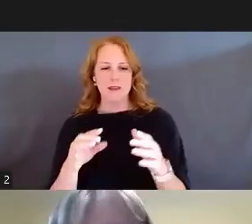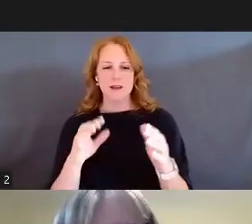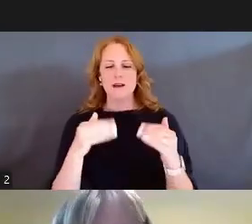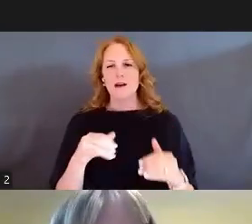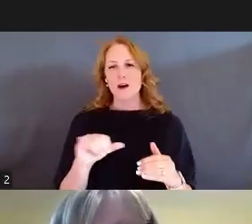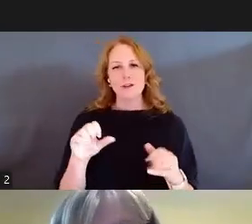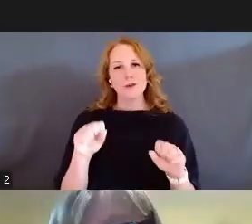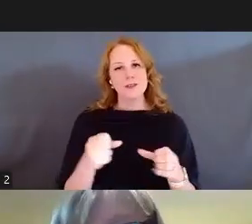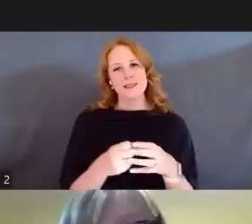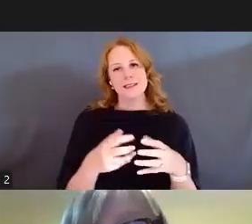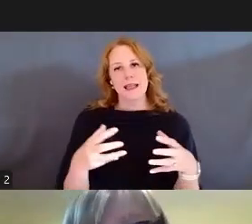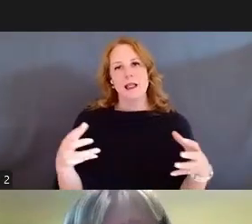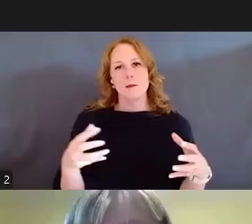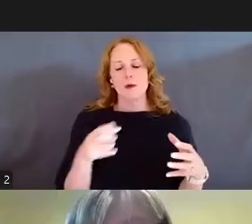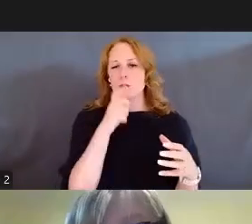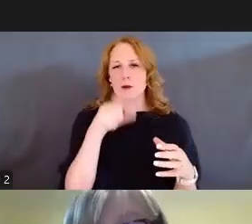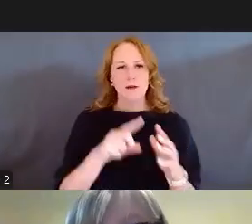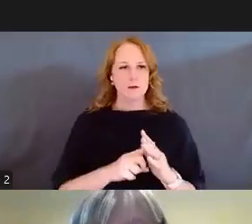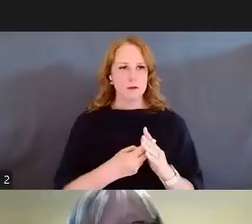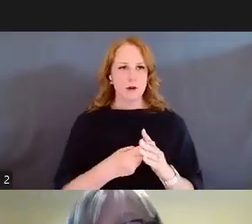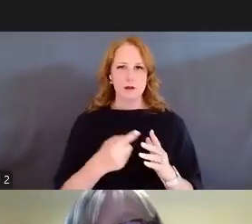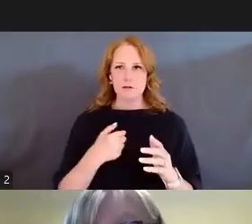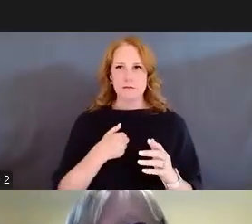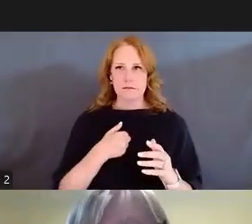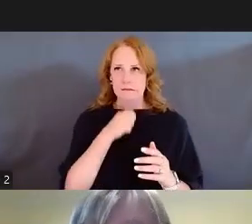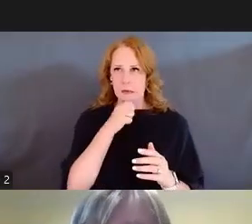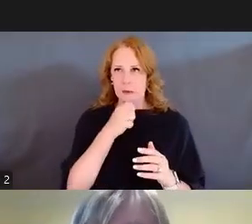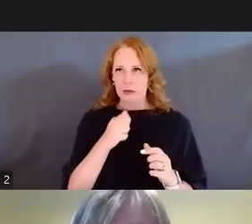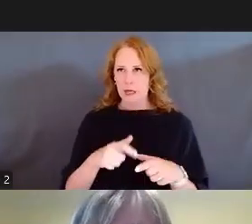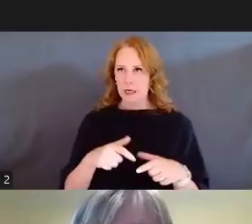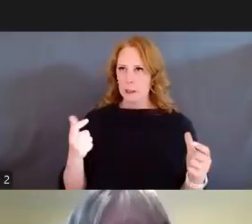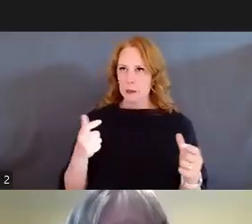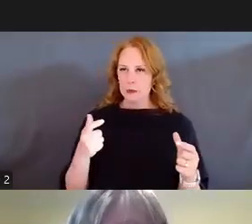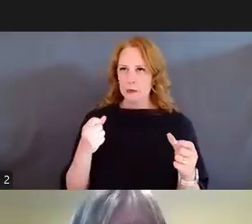have to start this as a huge multinational multi-level effort. You can start as a pilot,